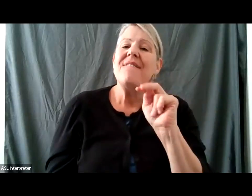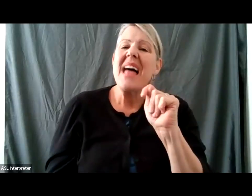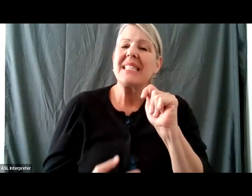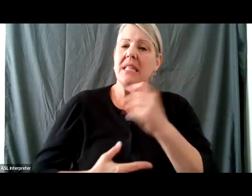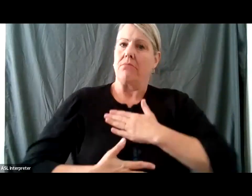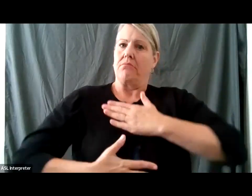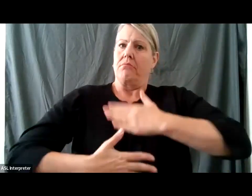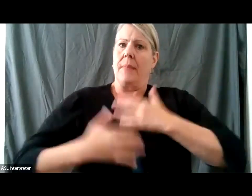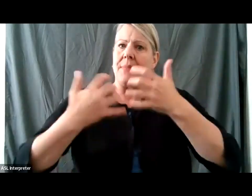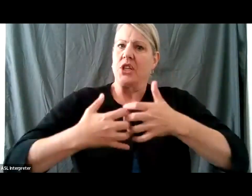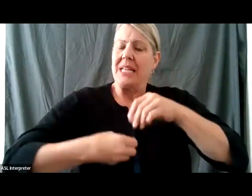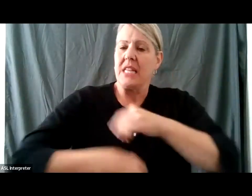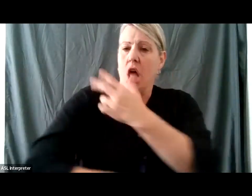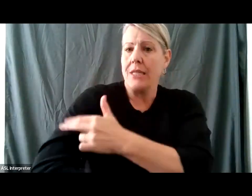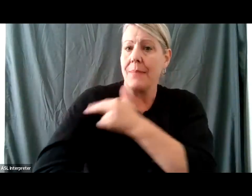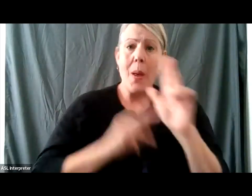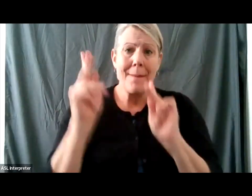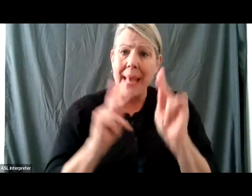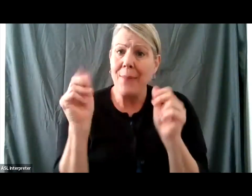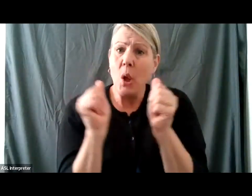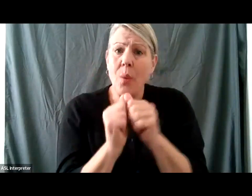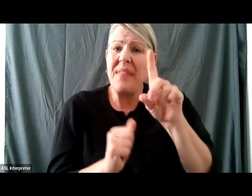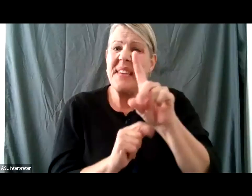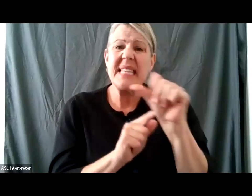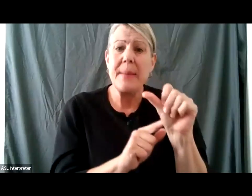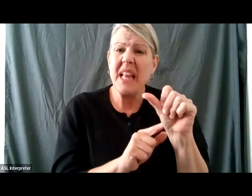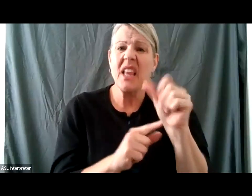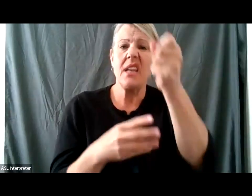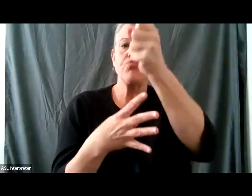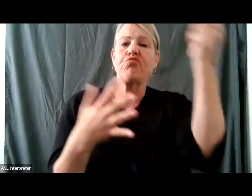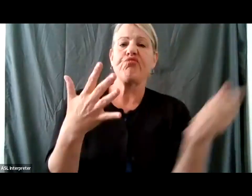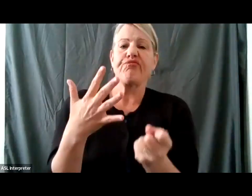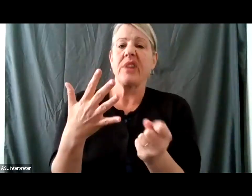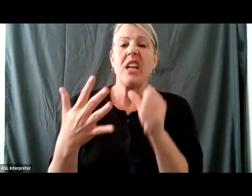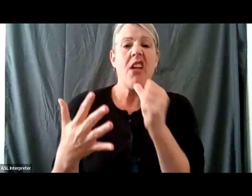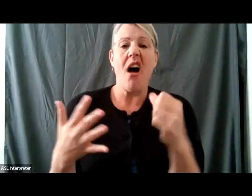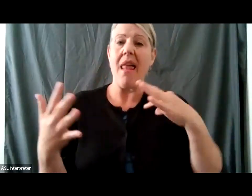People with disabilities were often put in the back of the line in terms of eligibility.